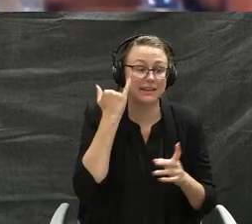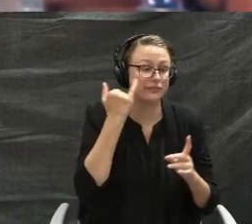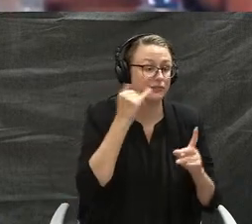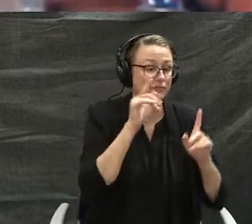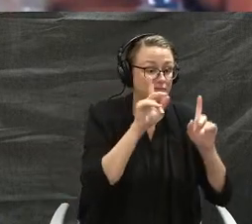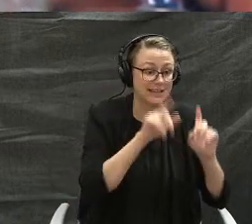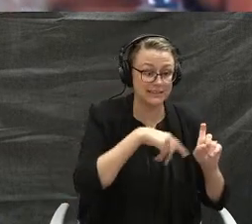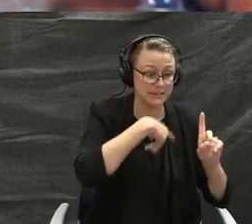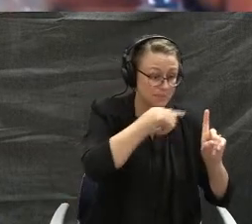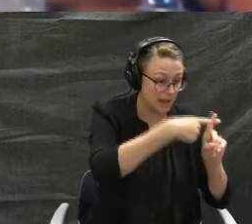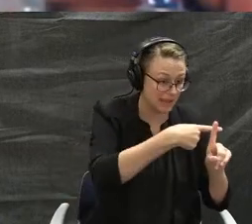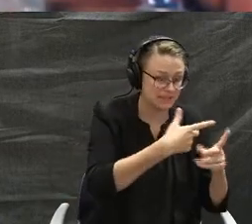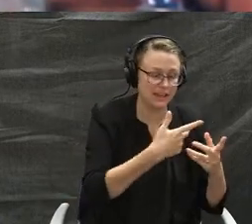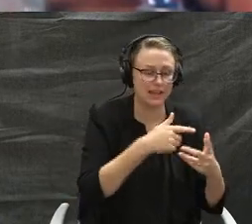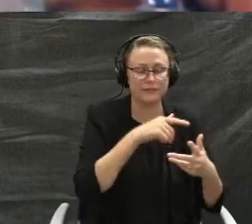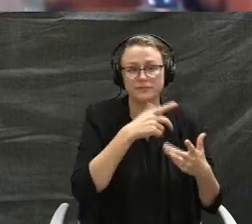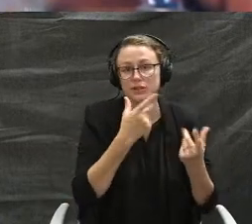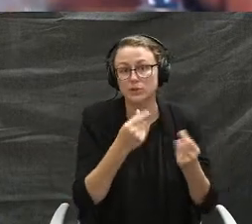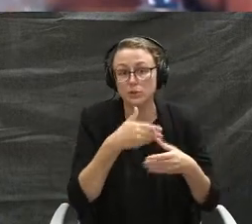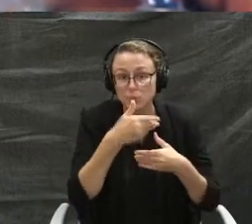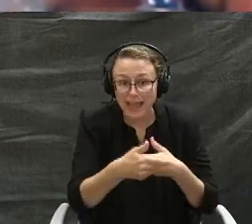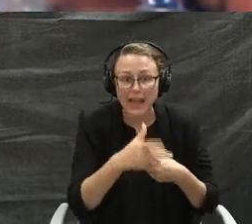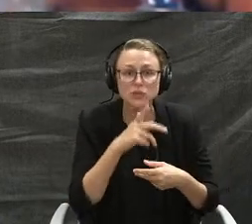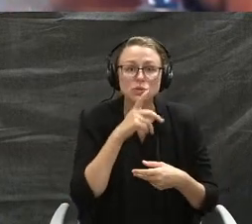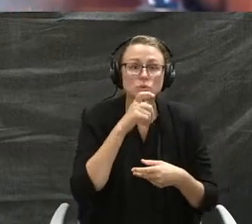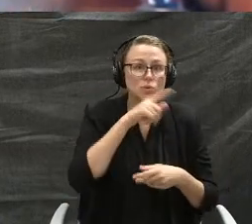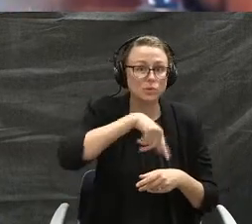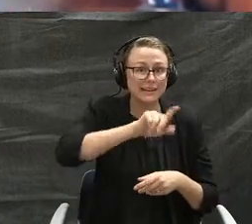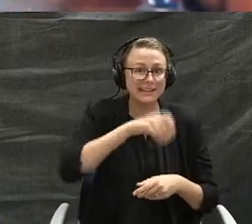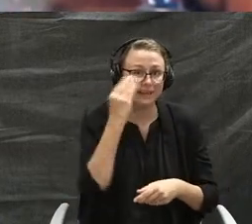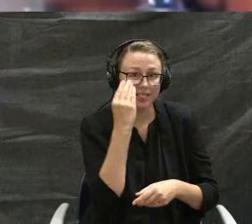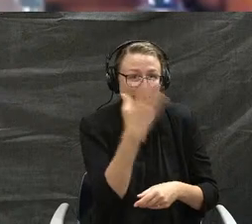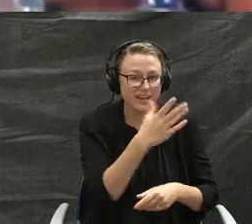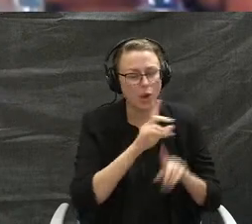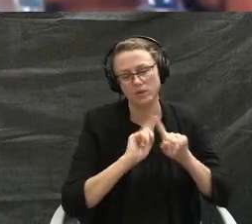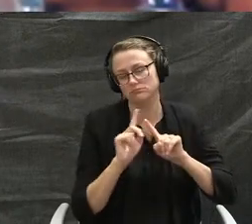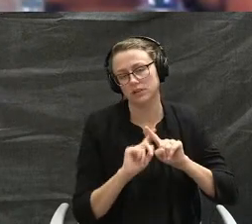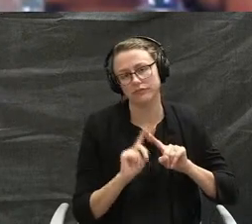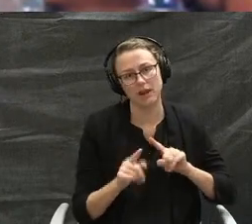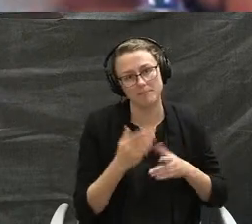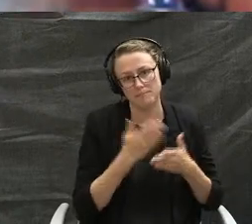needs to be notified? And the different pieces that would go with that. And again we